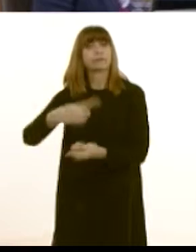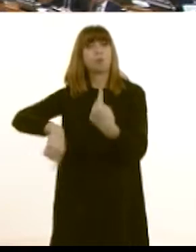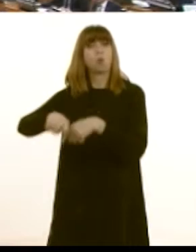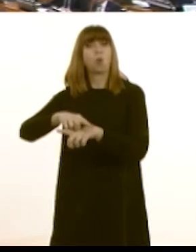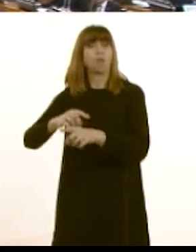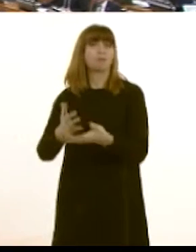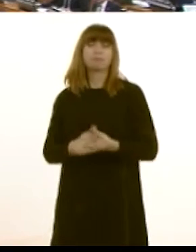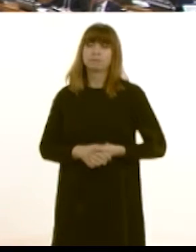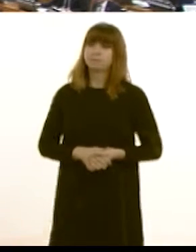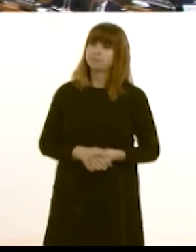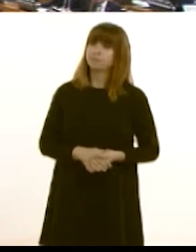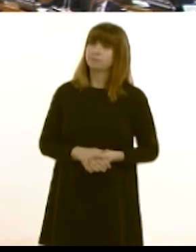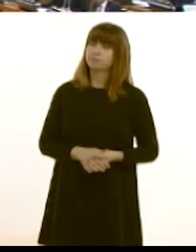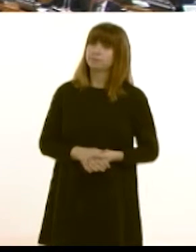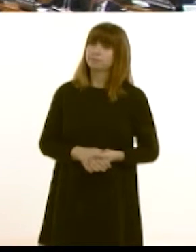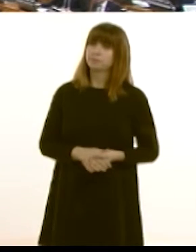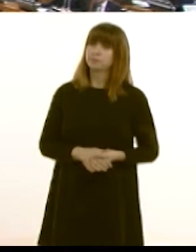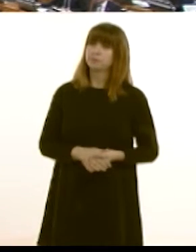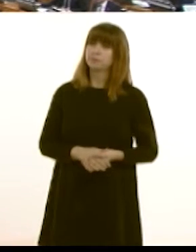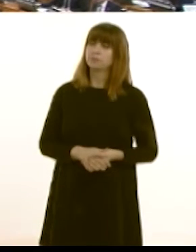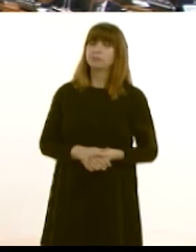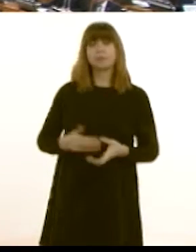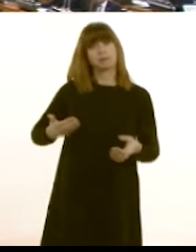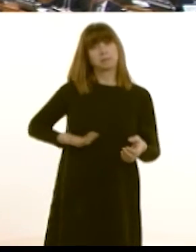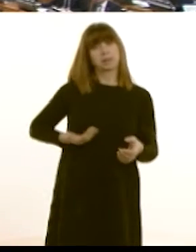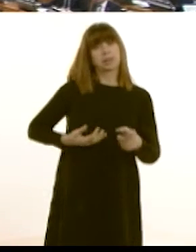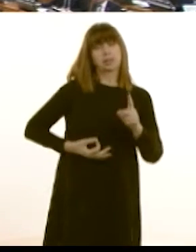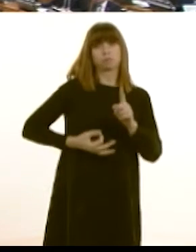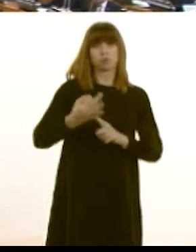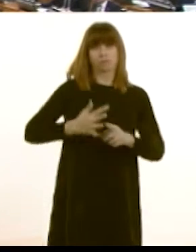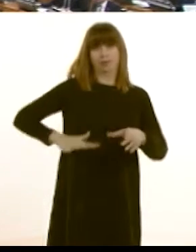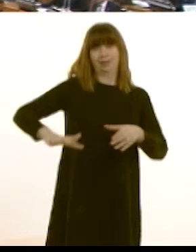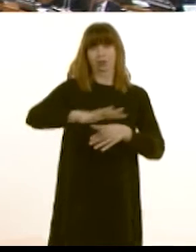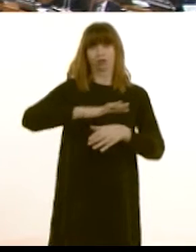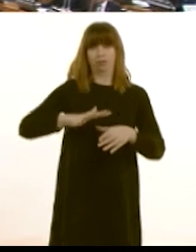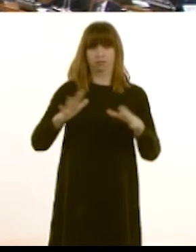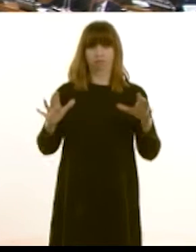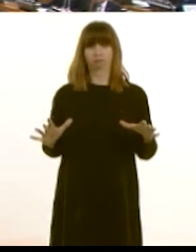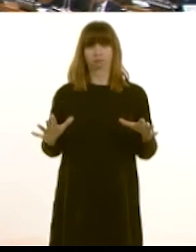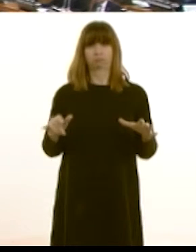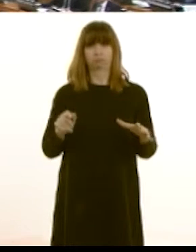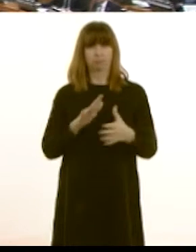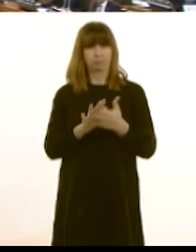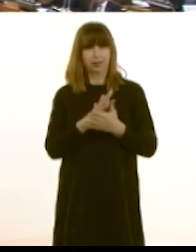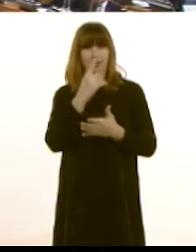Eluned Parrott: First Minister, business improvement districts obviously have the potential for great economic benefits.